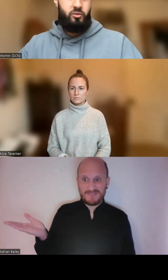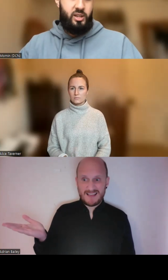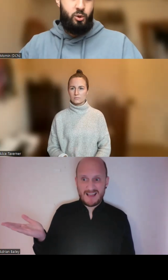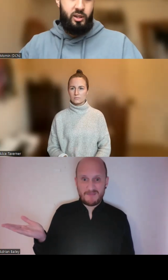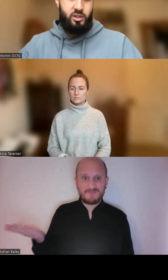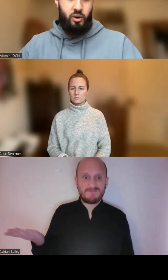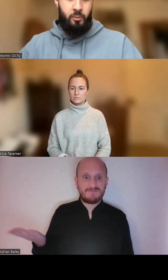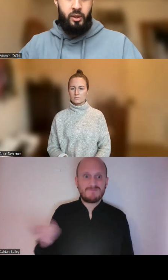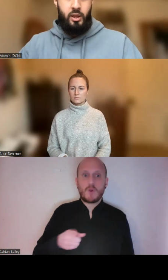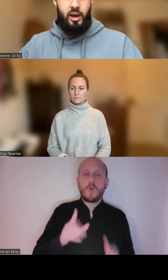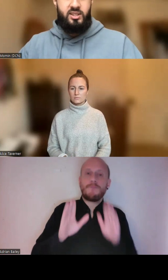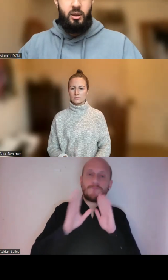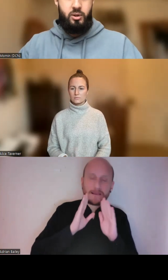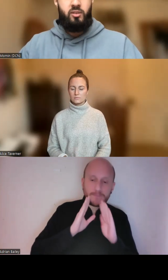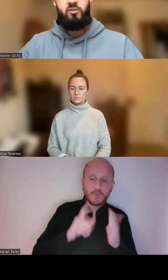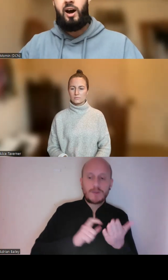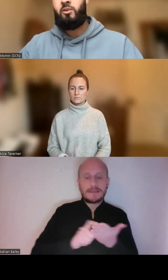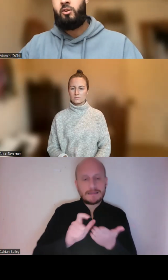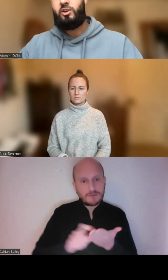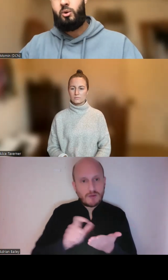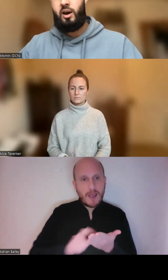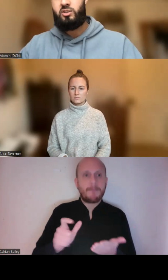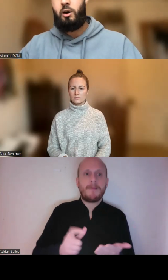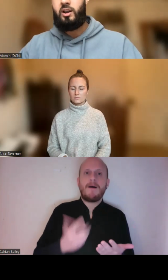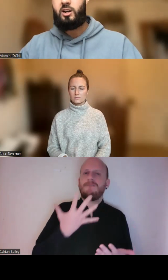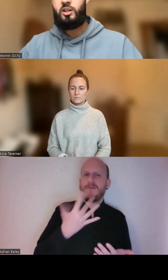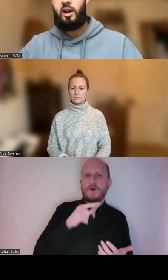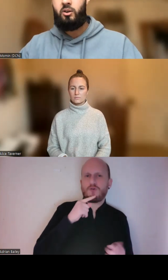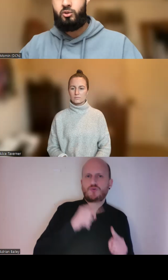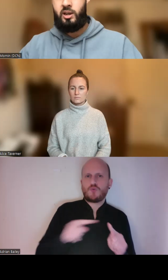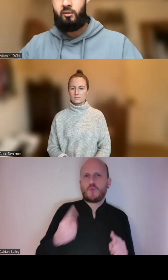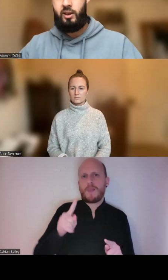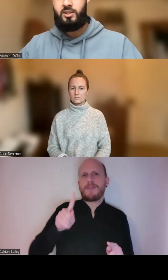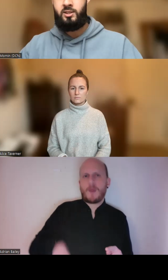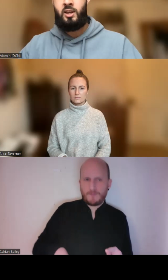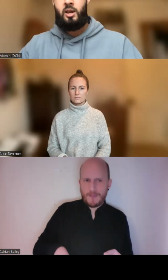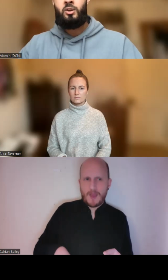With Facebook and Instagram, I'd say between £500 to £1,000 to actually get out of those learning phases,